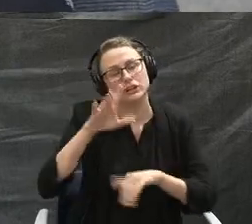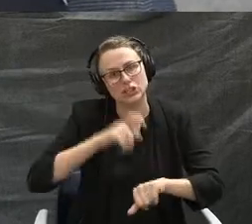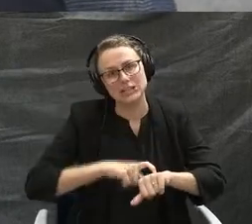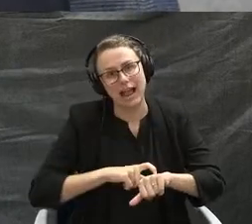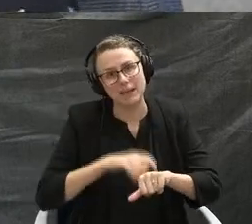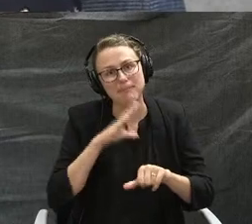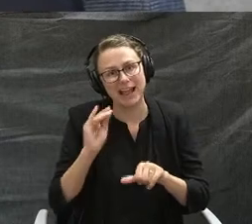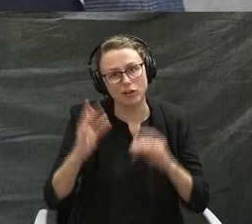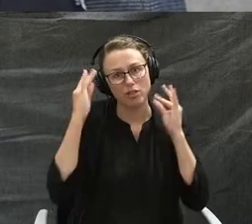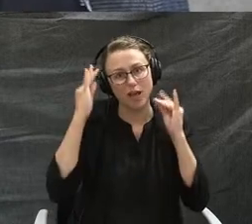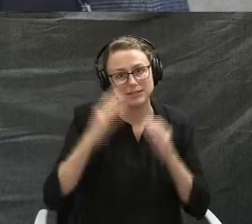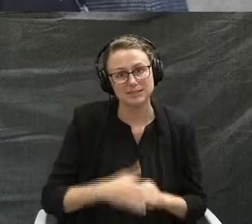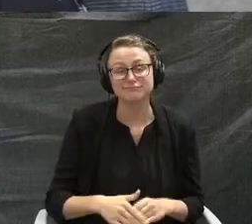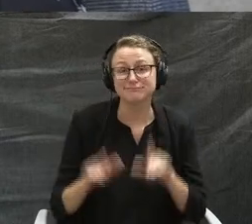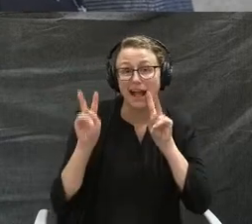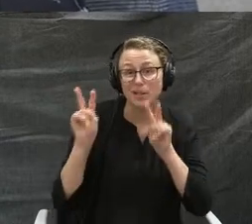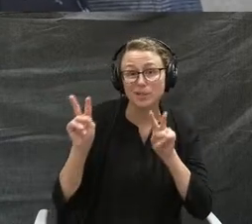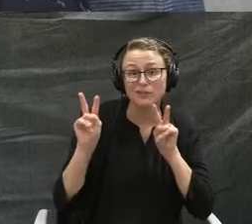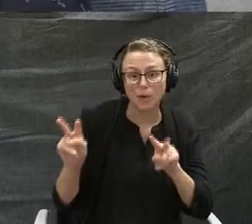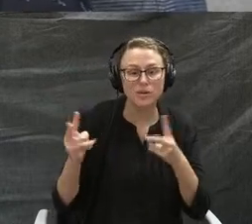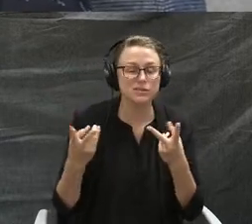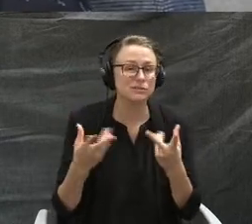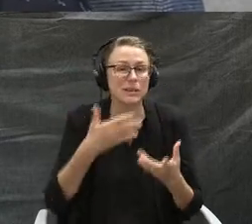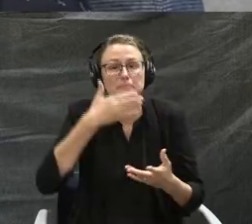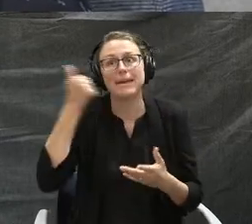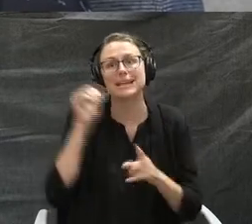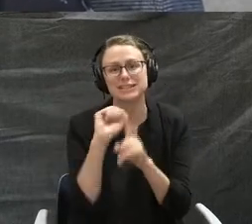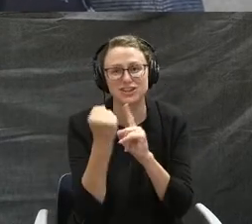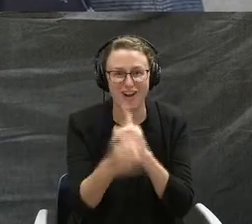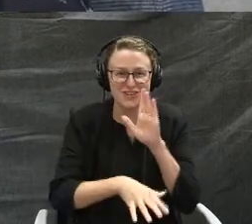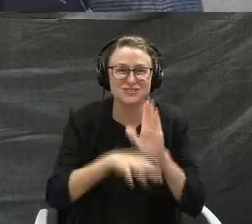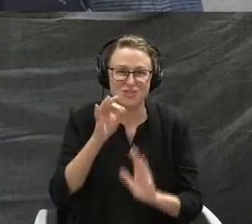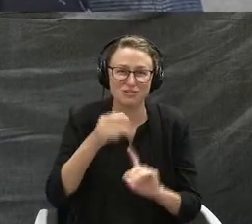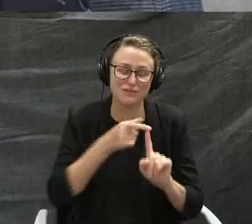your consideration. I look forward to the best scenario chosen by the board this